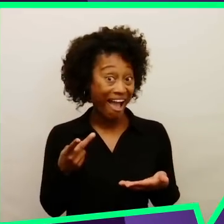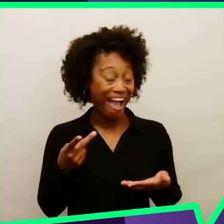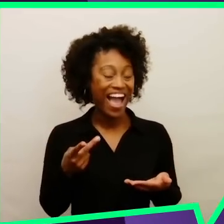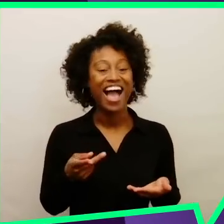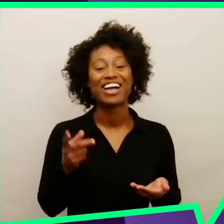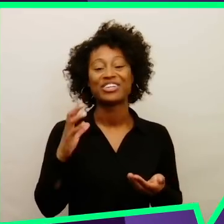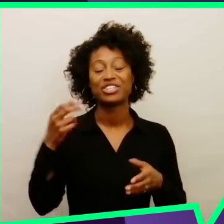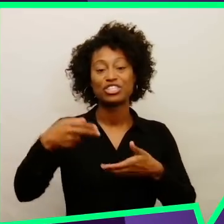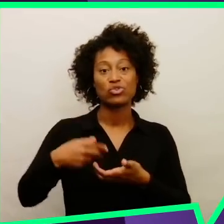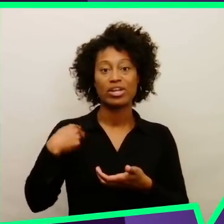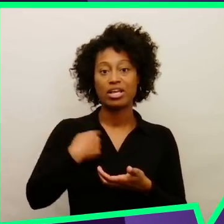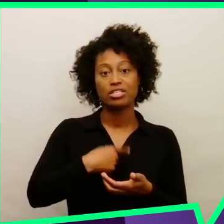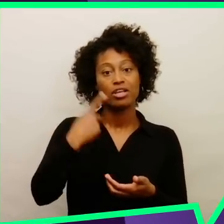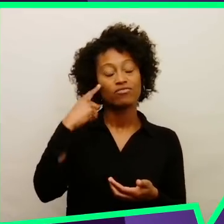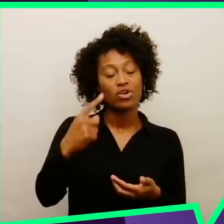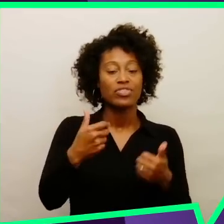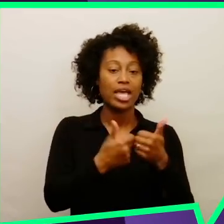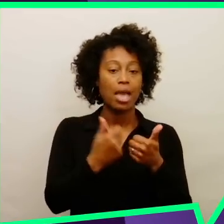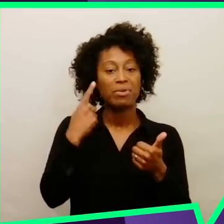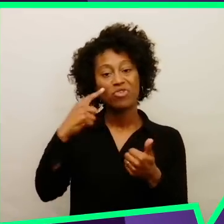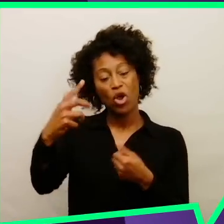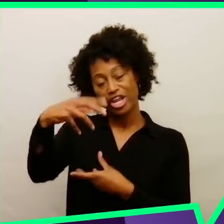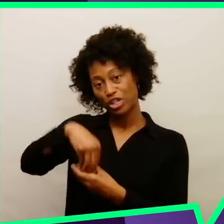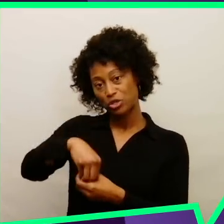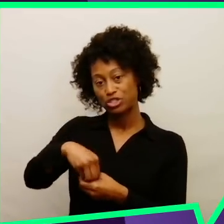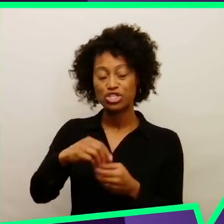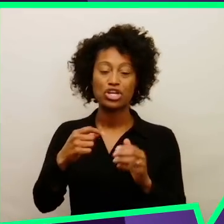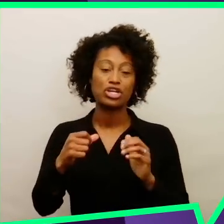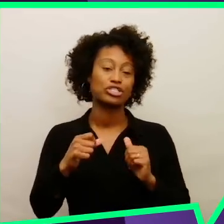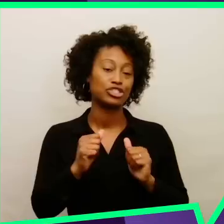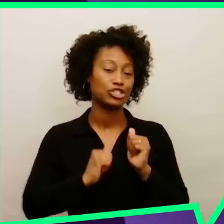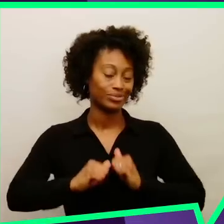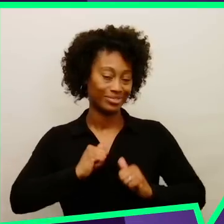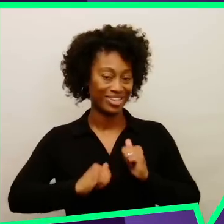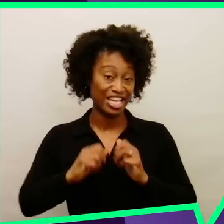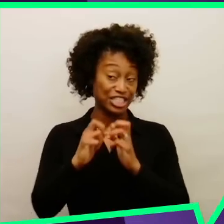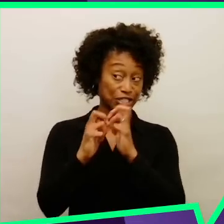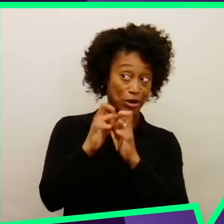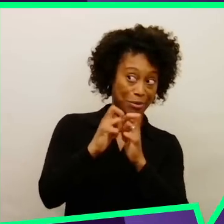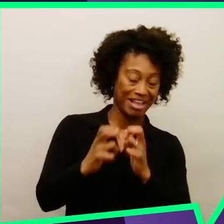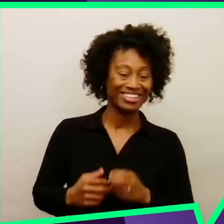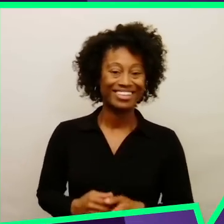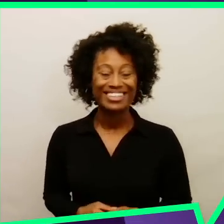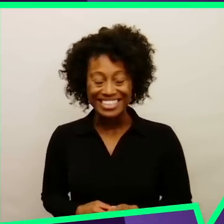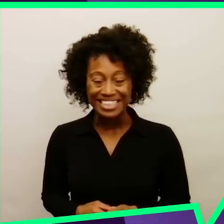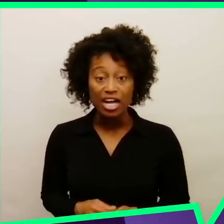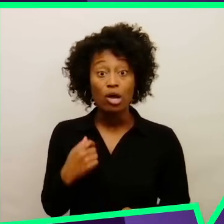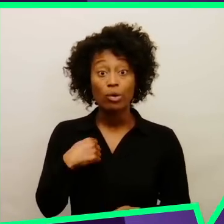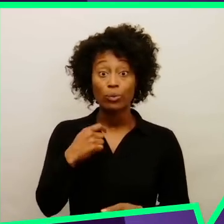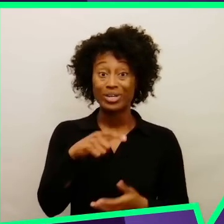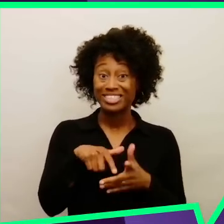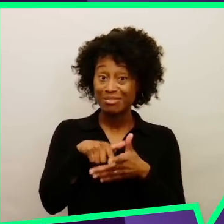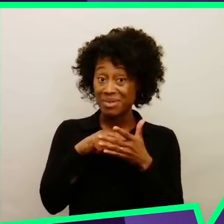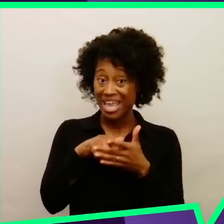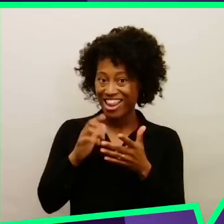for the Gaming For Inclusion Showcase Tournament. And we are knee deep in the beginning of our tournament.